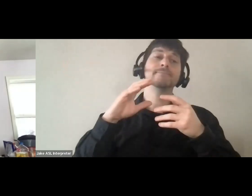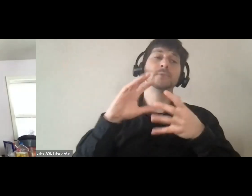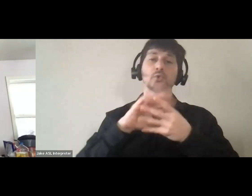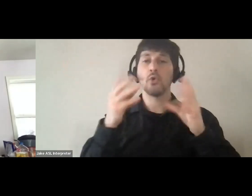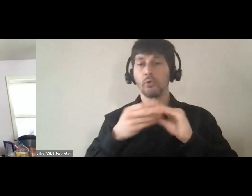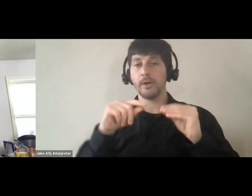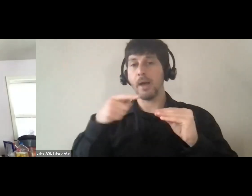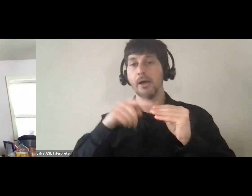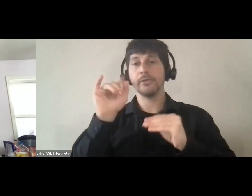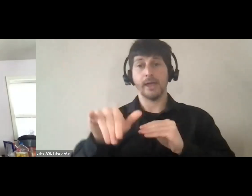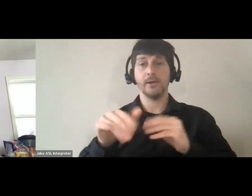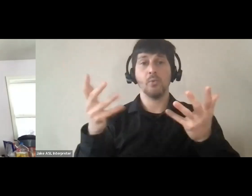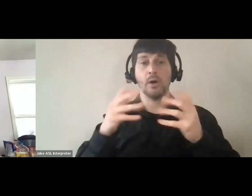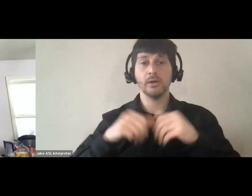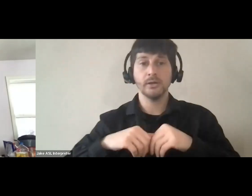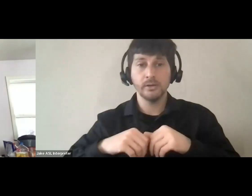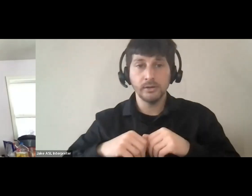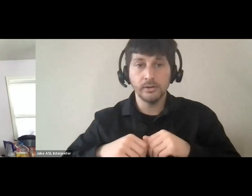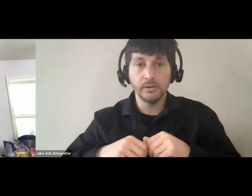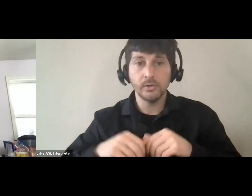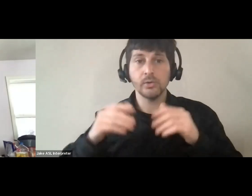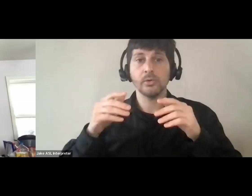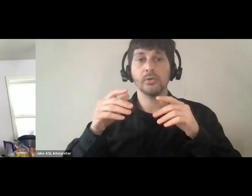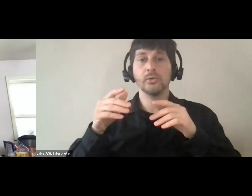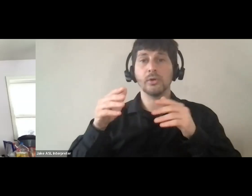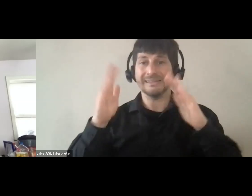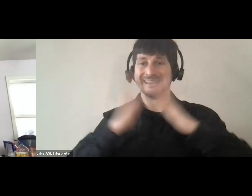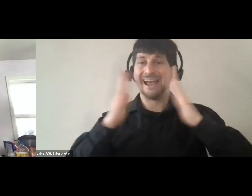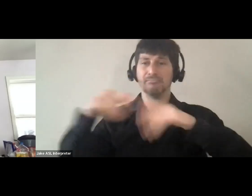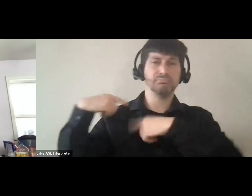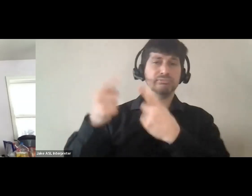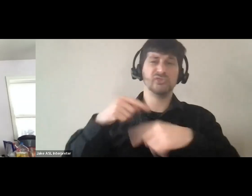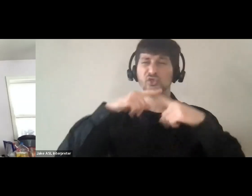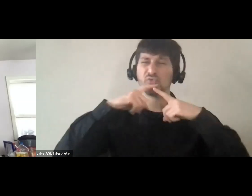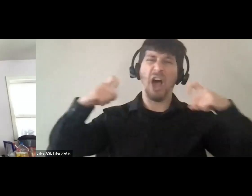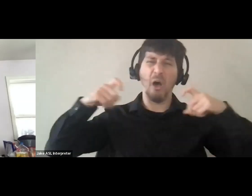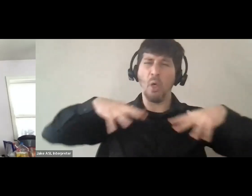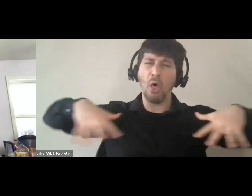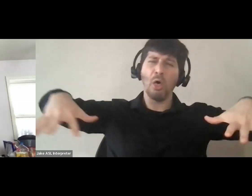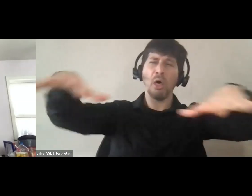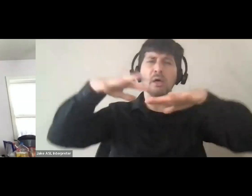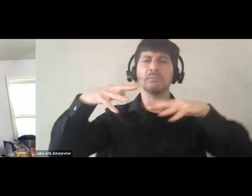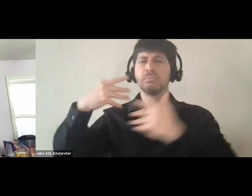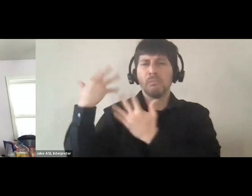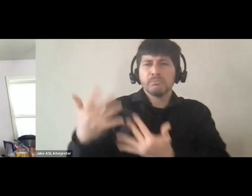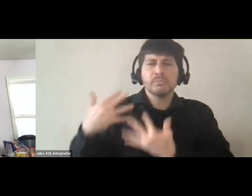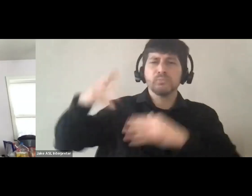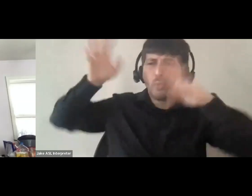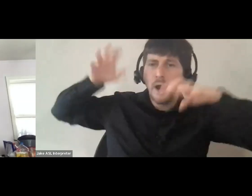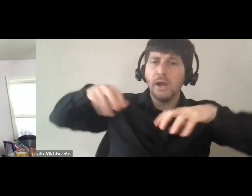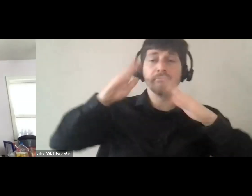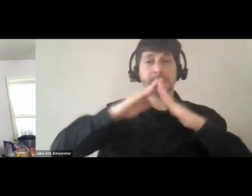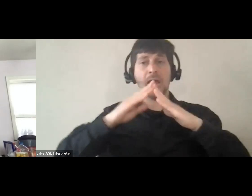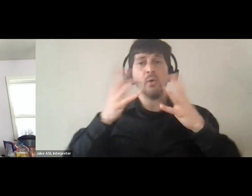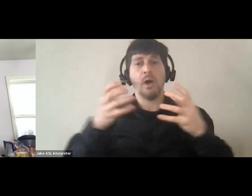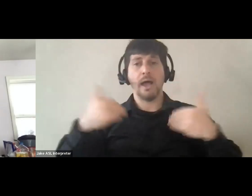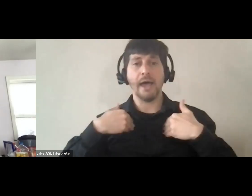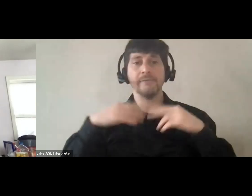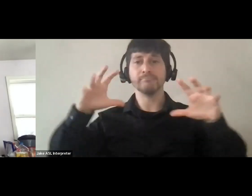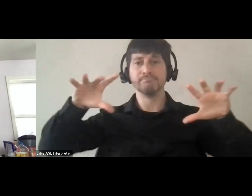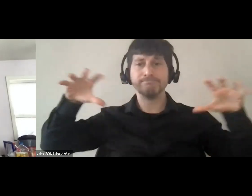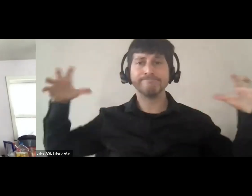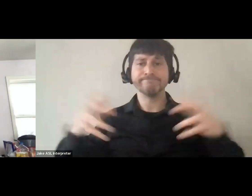Another thing that I wanted to share is encourage you to plan ahead.